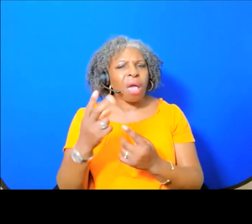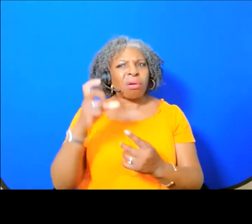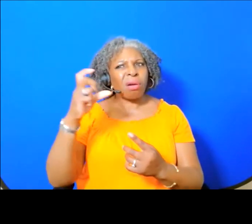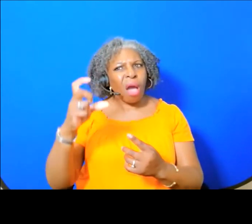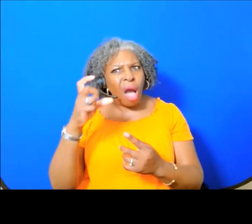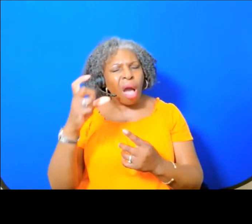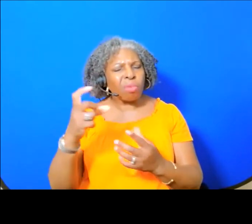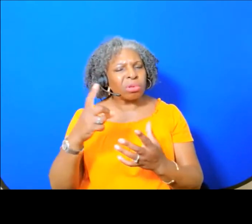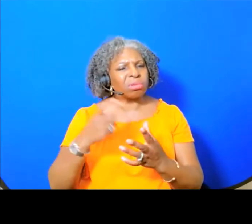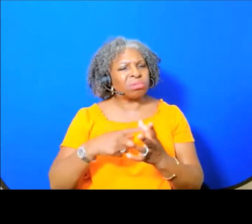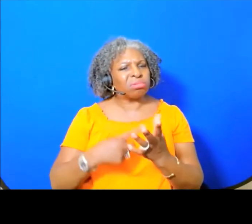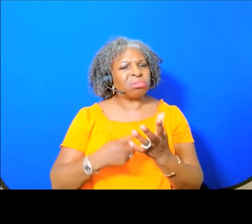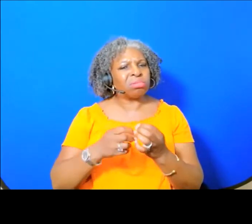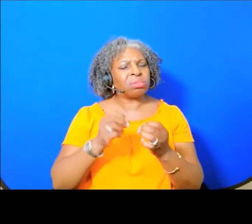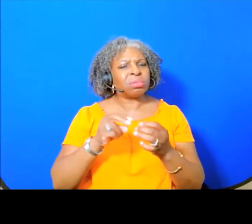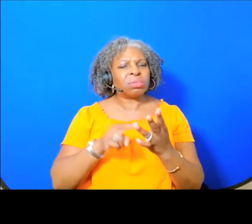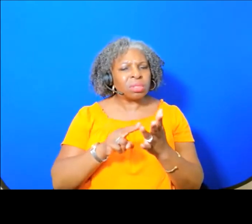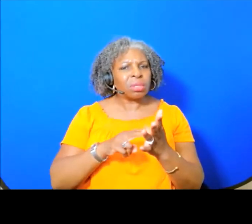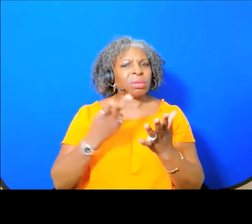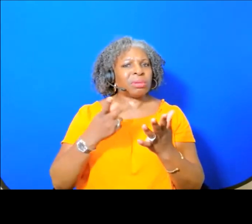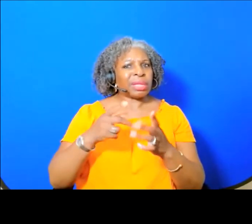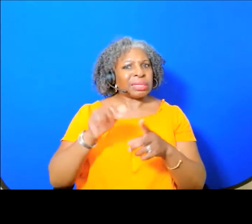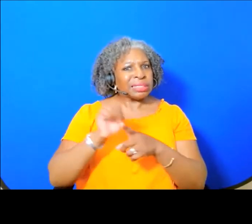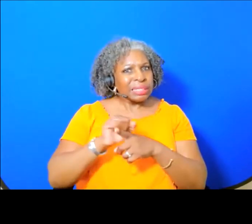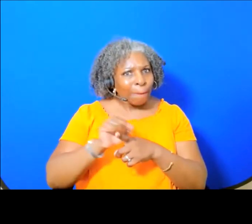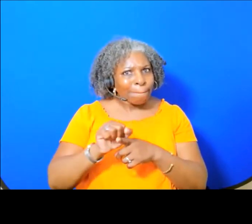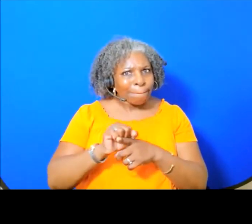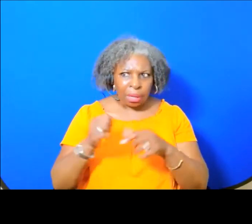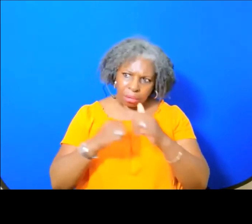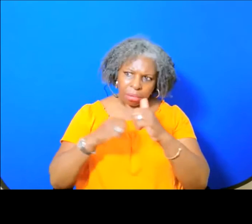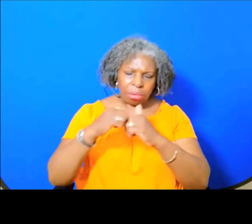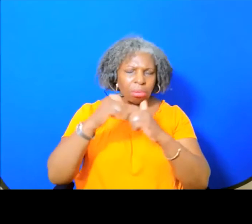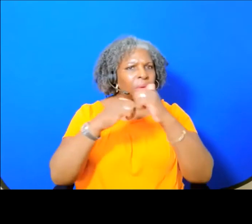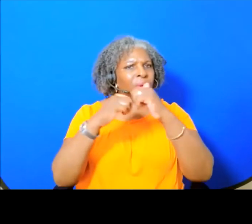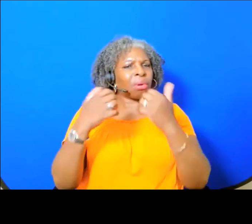timber construction, and how to communicate climate emergency and technical ideas.